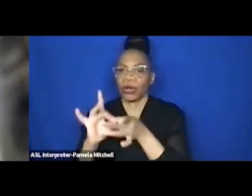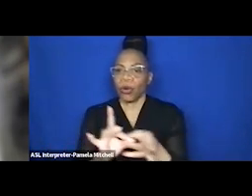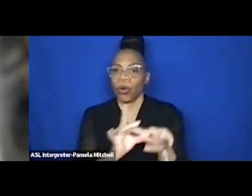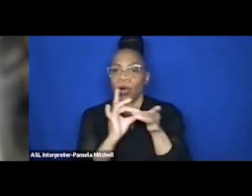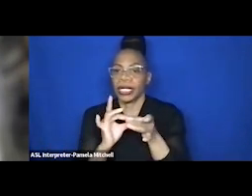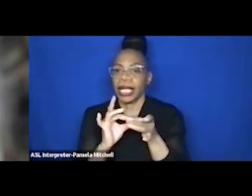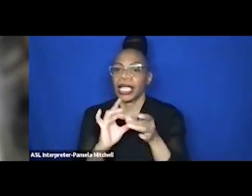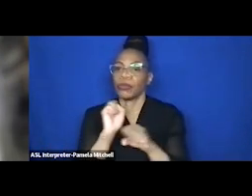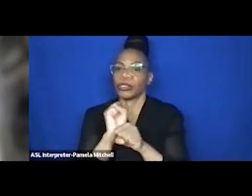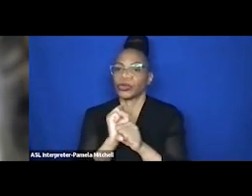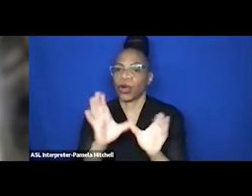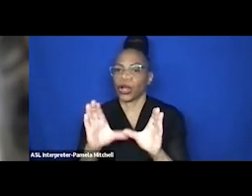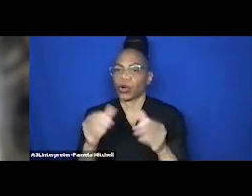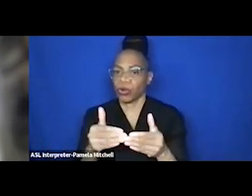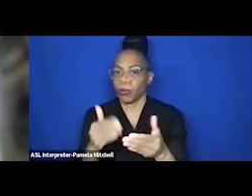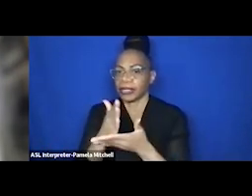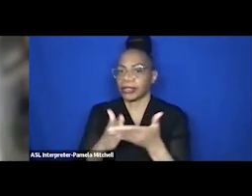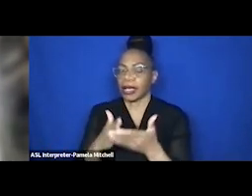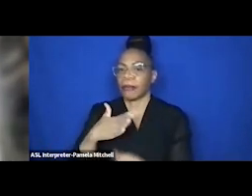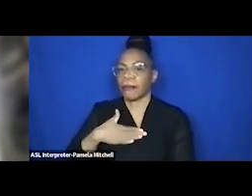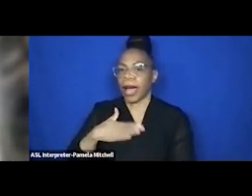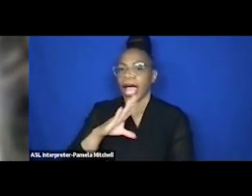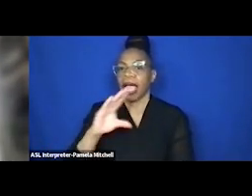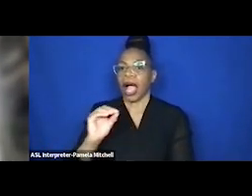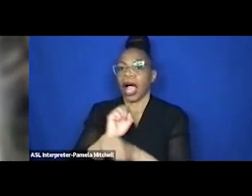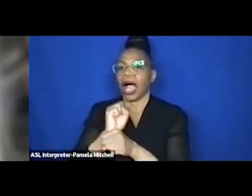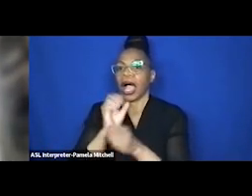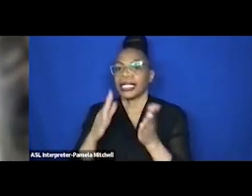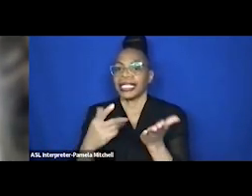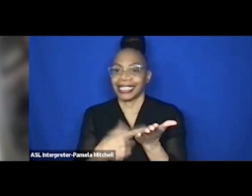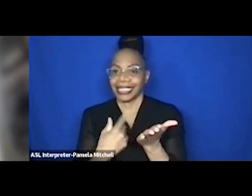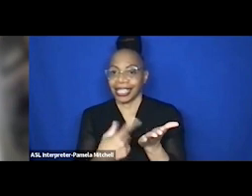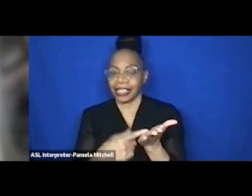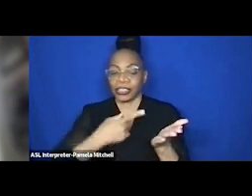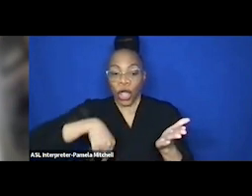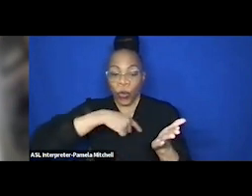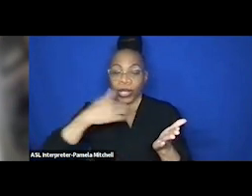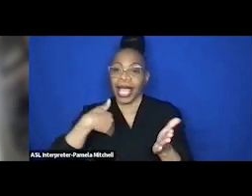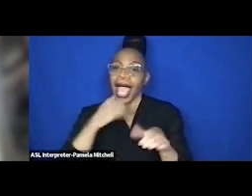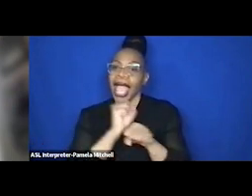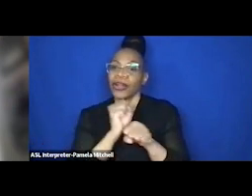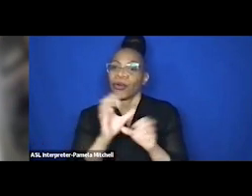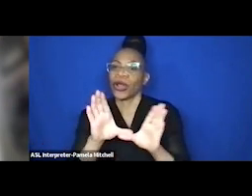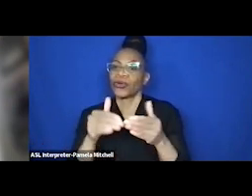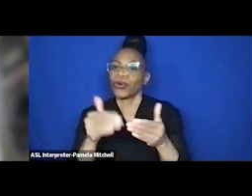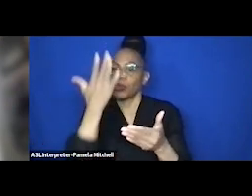as some of my colleagues mentioned earlier. So we also had work groups. But because we were specifically funding these agencies